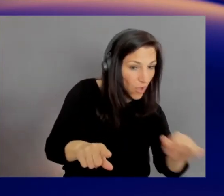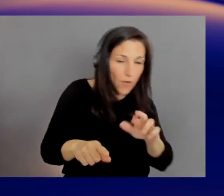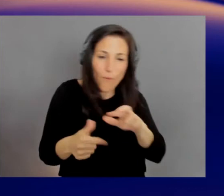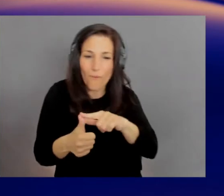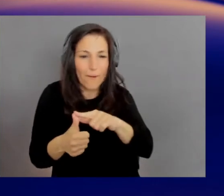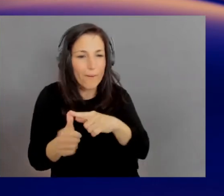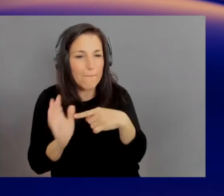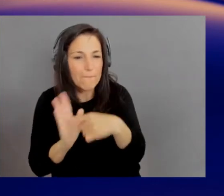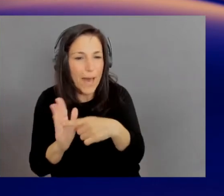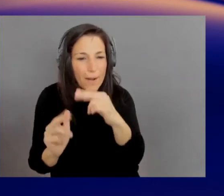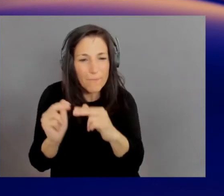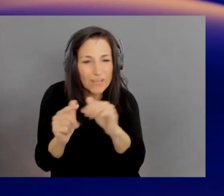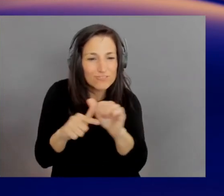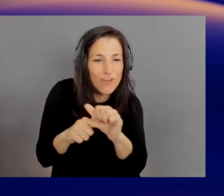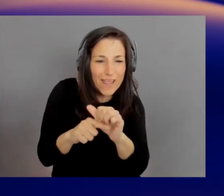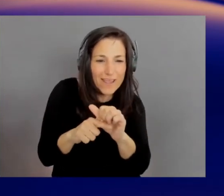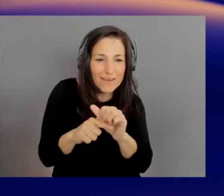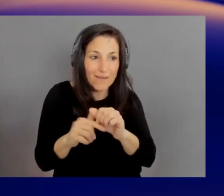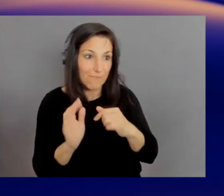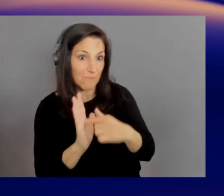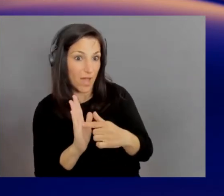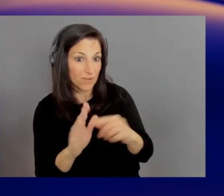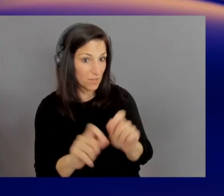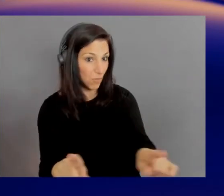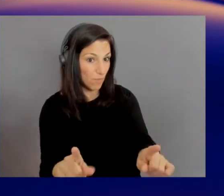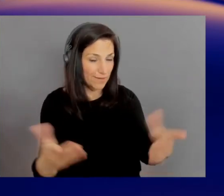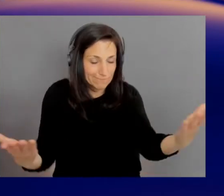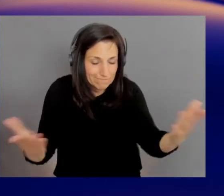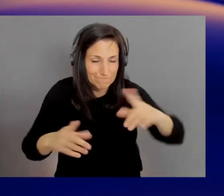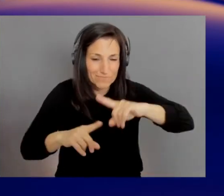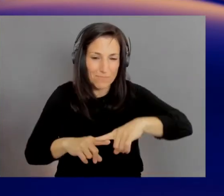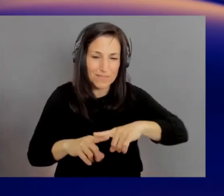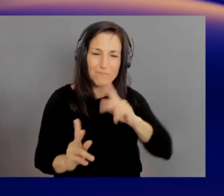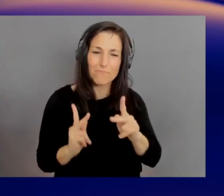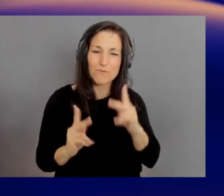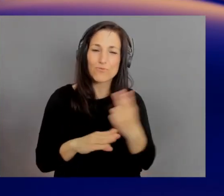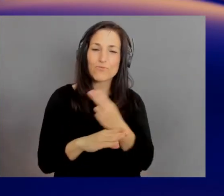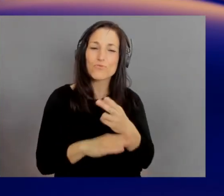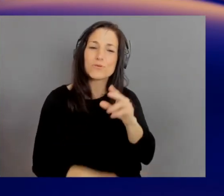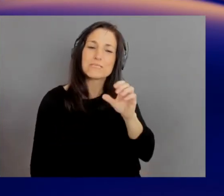Kind of depends. We have customers that use SageMaker in every way. So we try to have that flexibility.